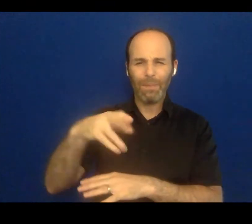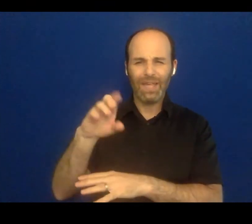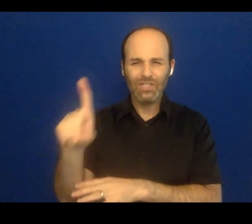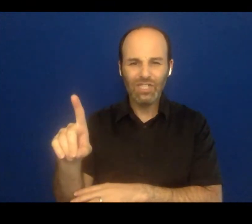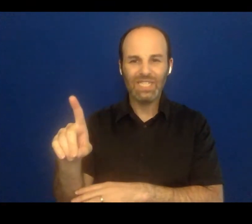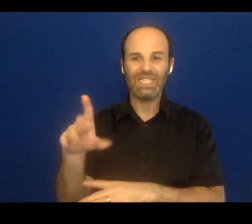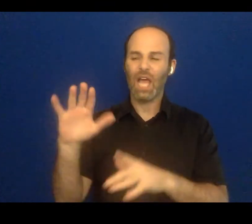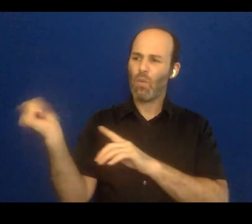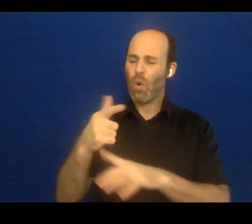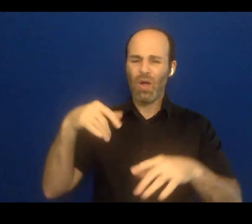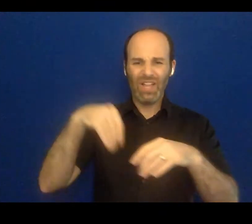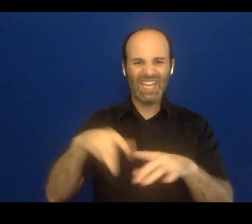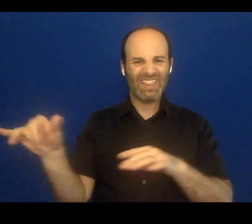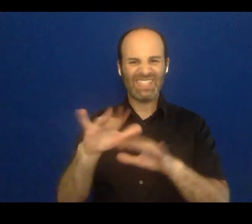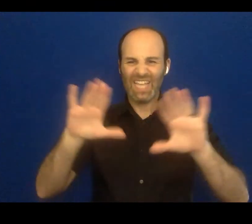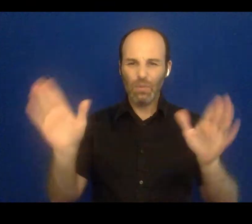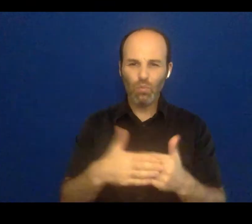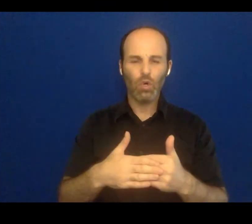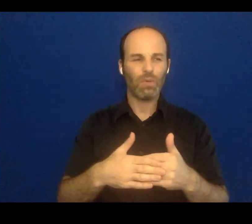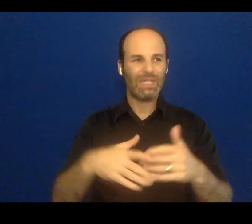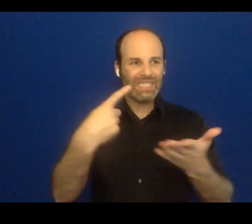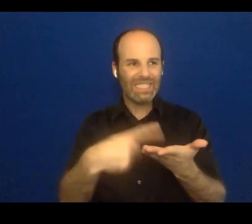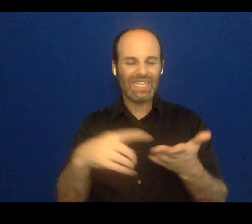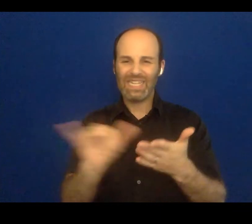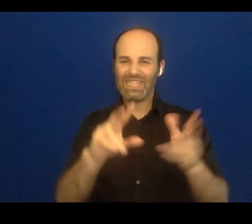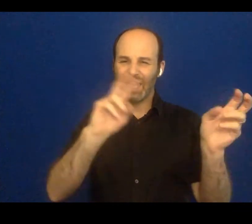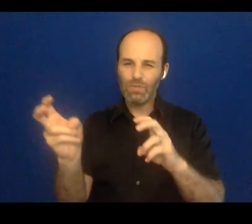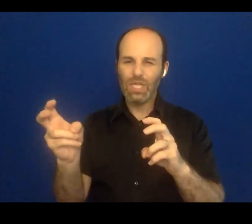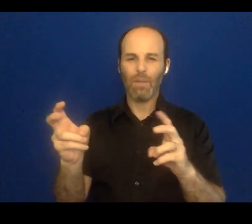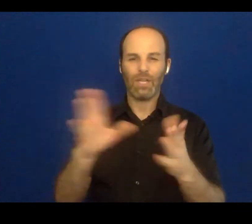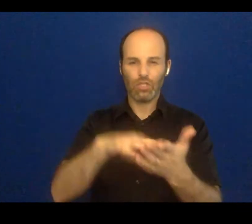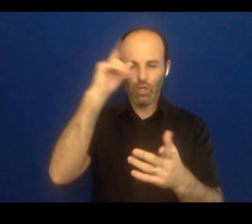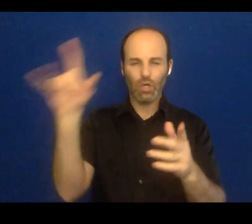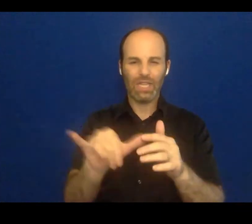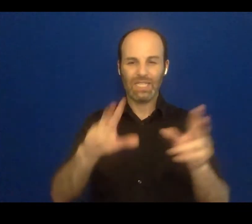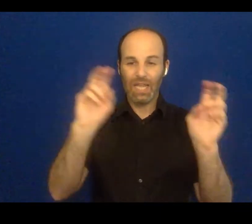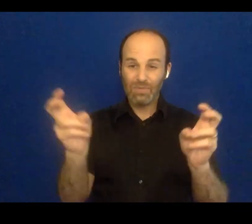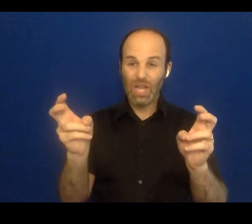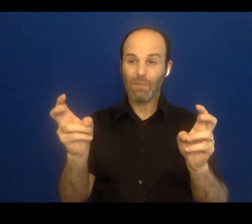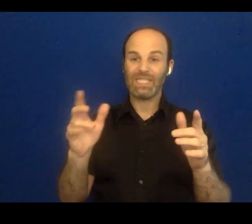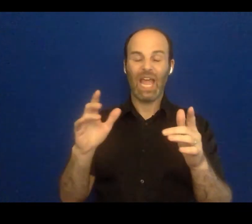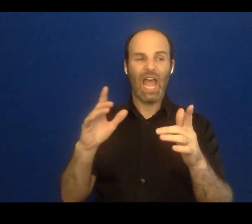SAME ROOM AND LEARNING ABOUT HOW